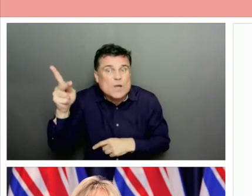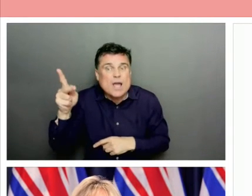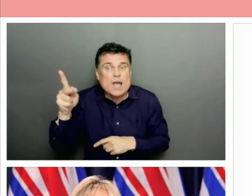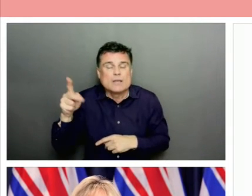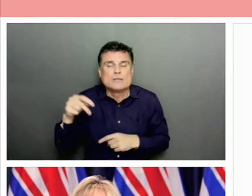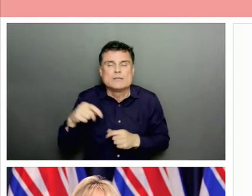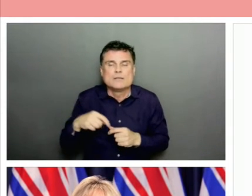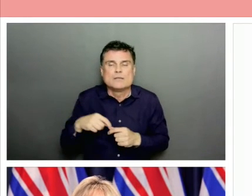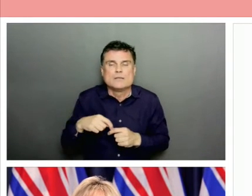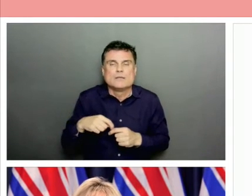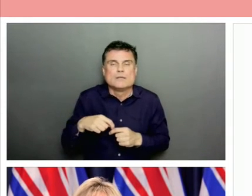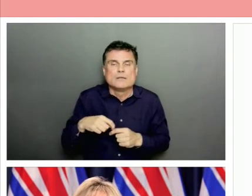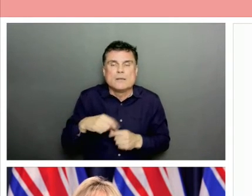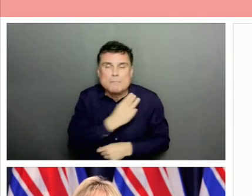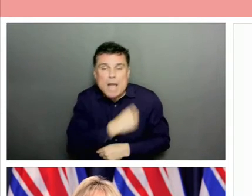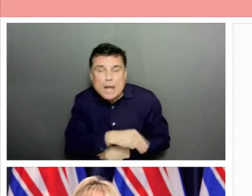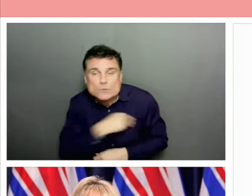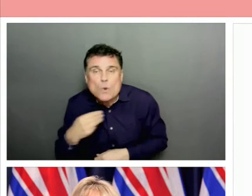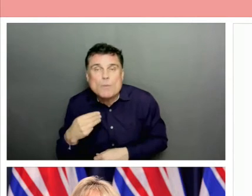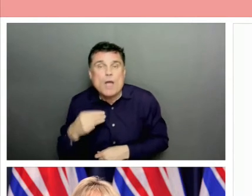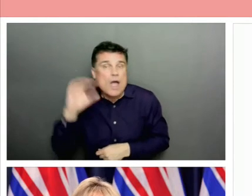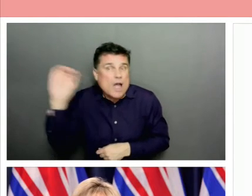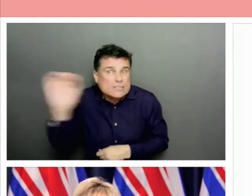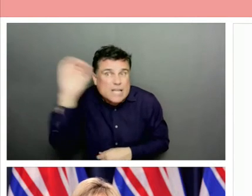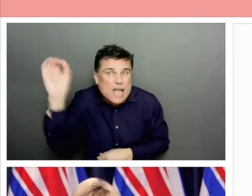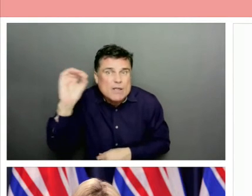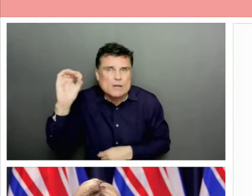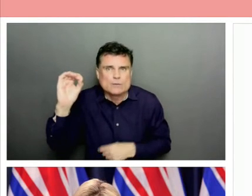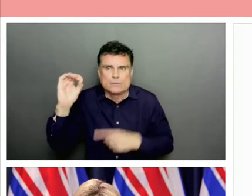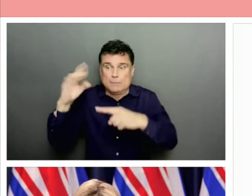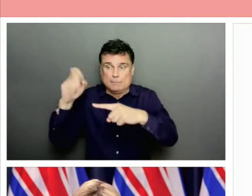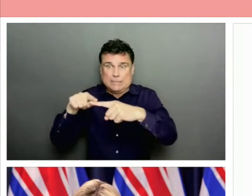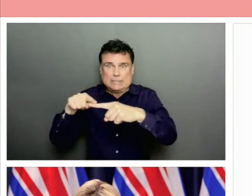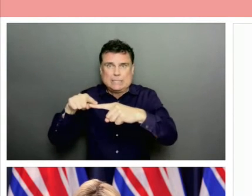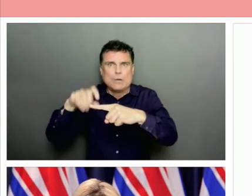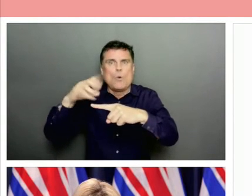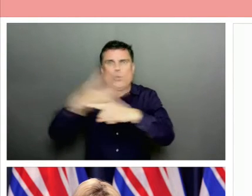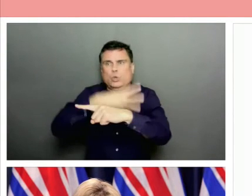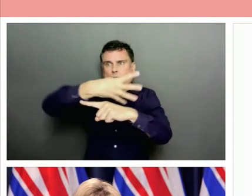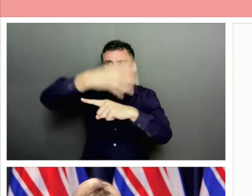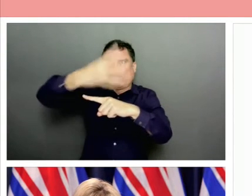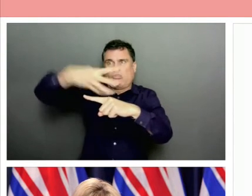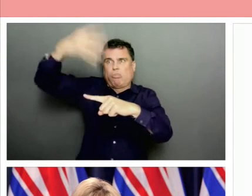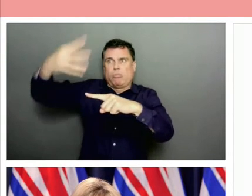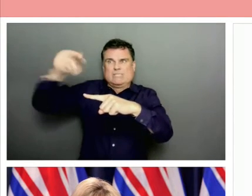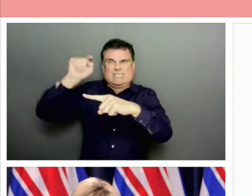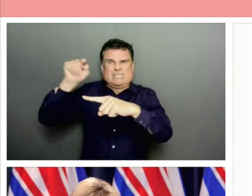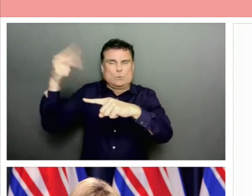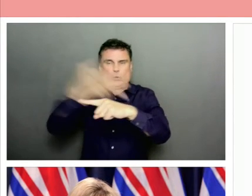terms of our death rates, given the impact that we have right now in our long-term care homes.